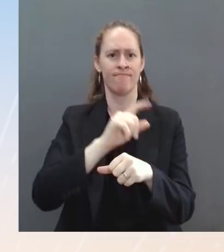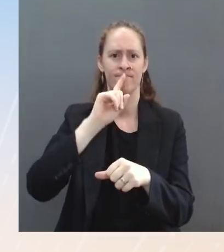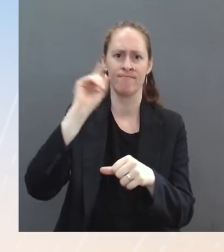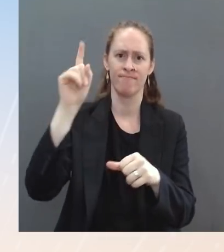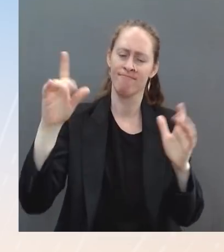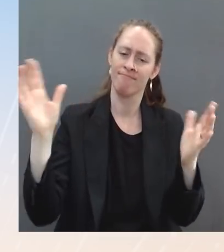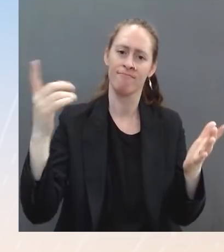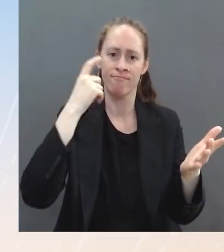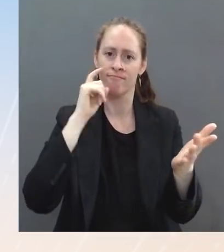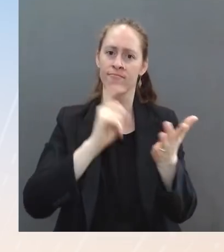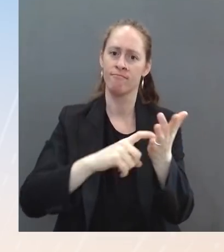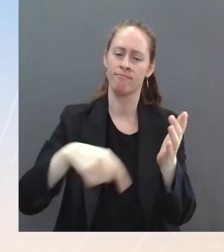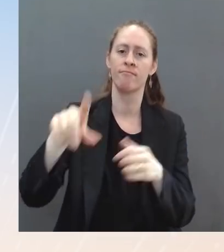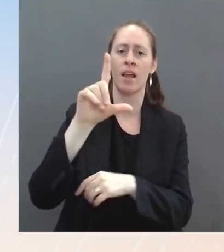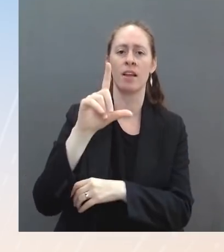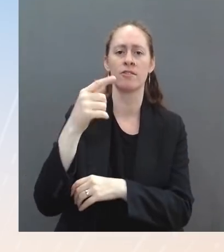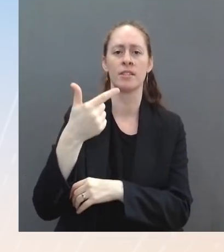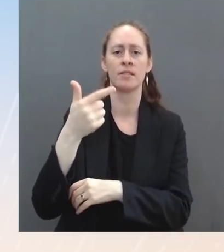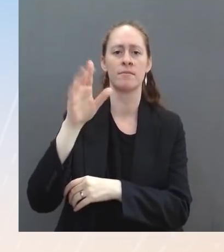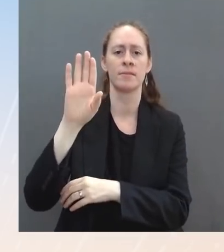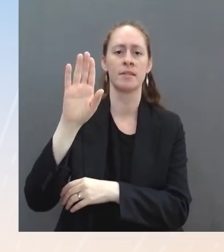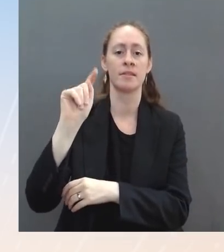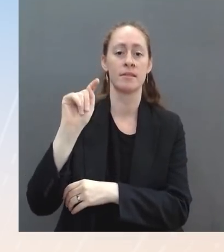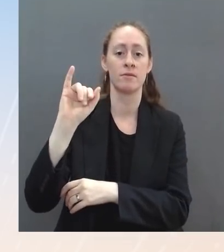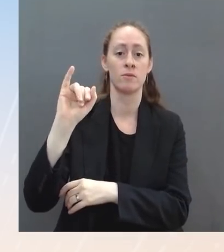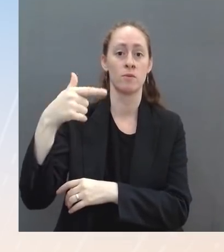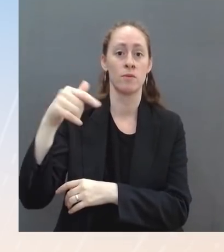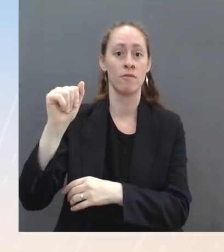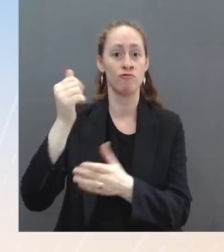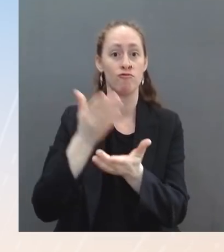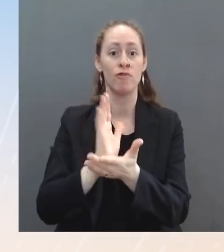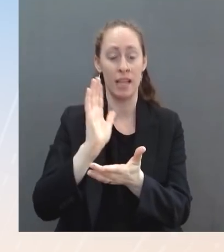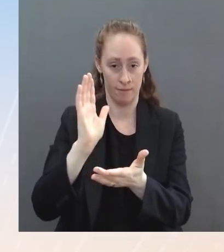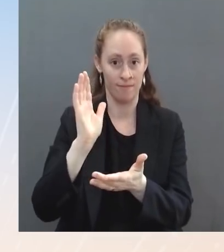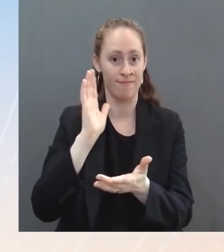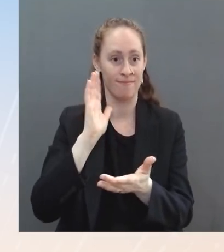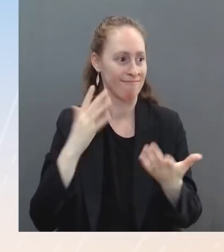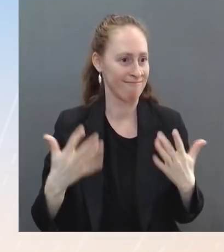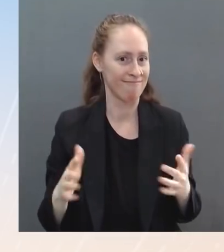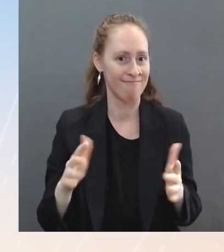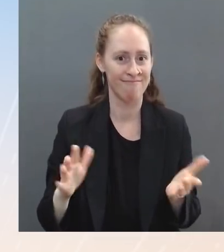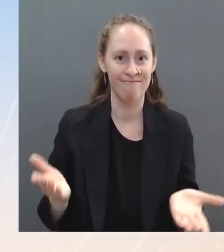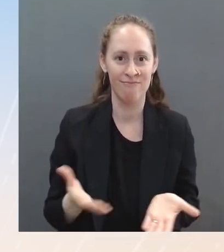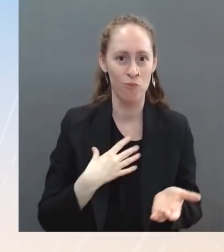And this administration has repeatedly and forcefully called out state legislatures that are advancing legislation